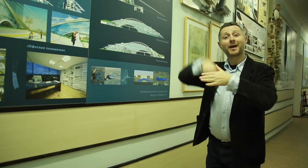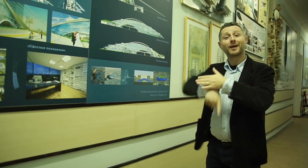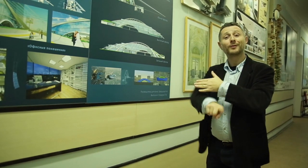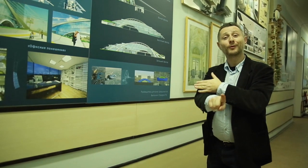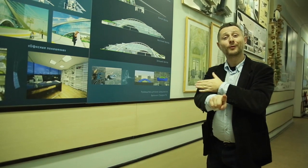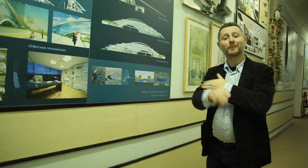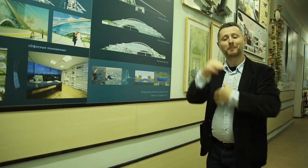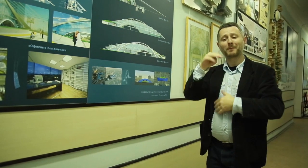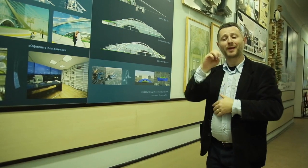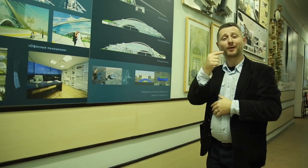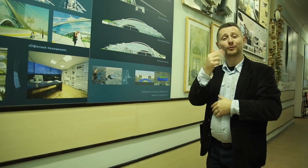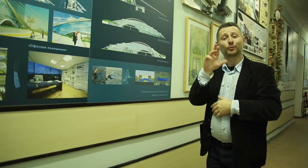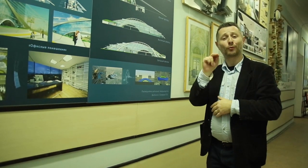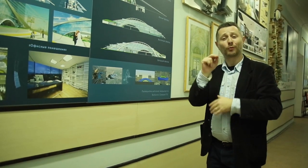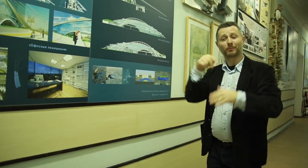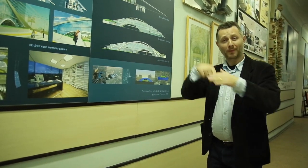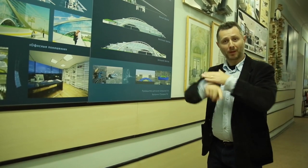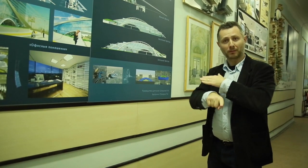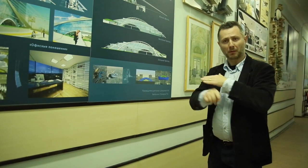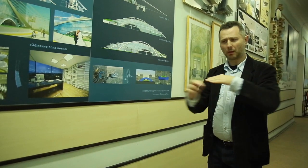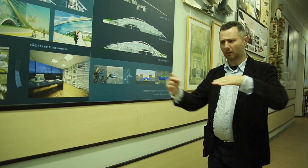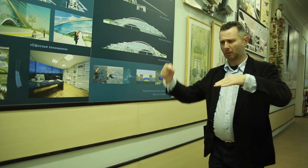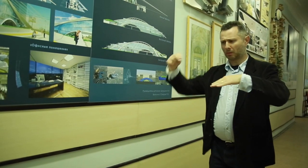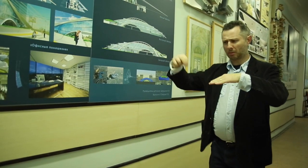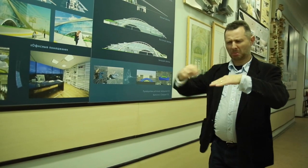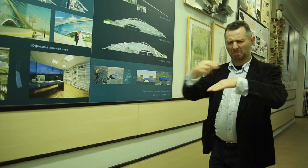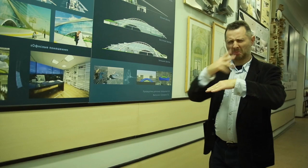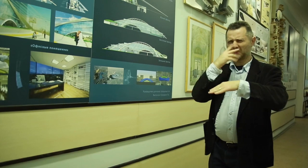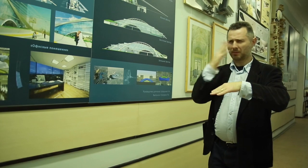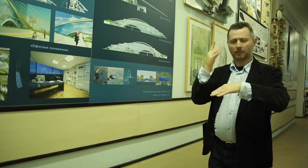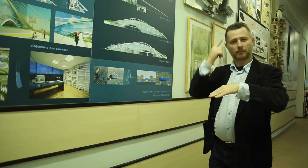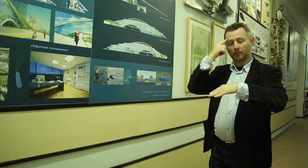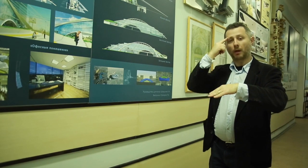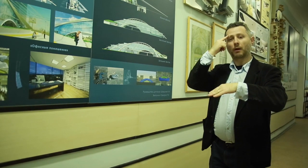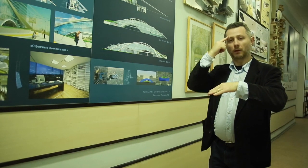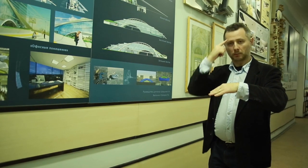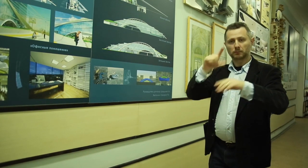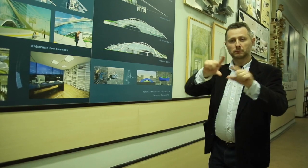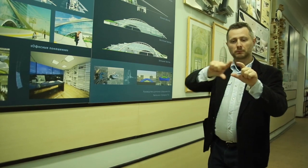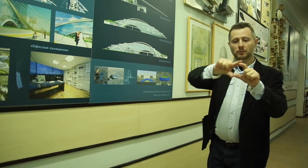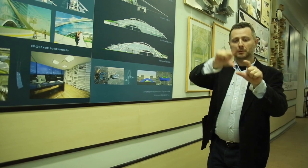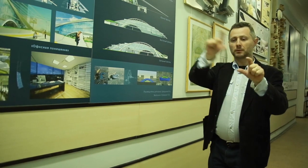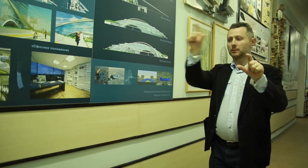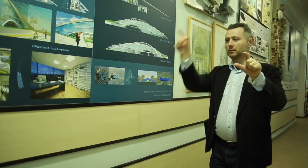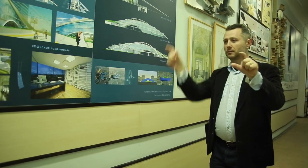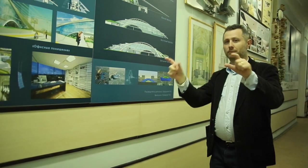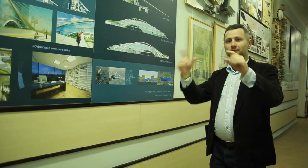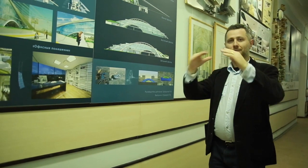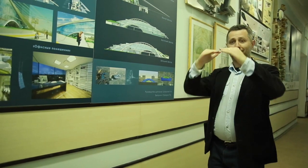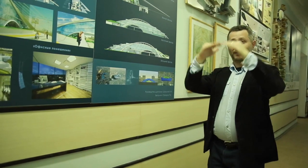see this beautiful bridge and be amazed by how it is simultaneously a bridge and an